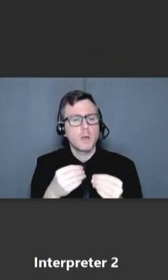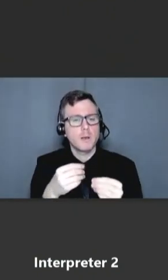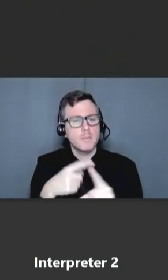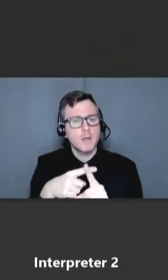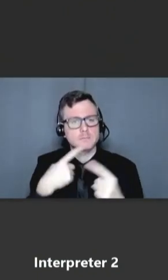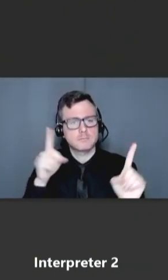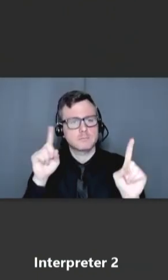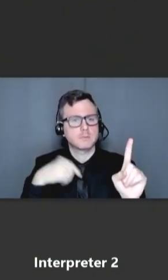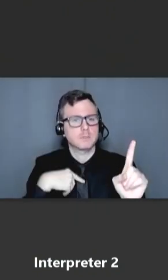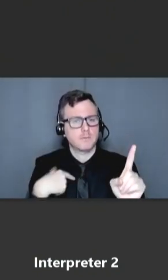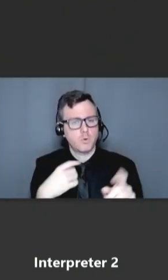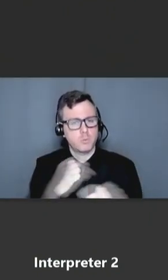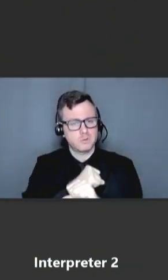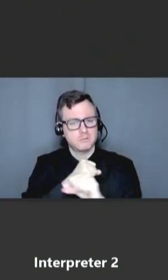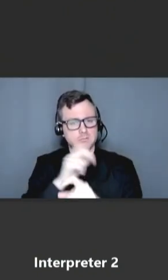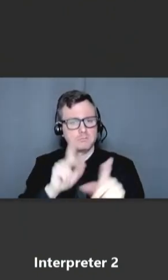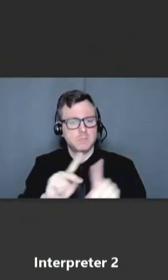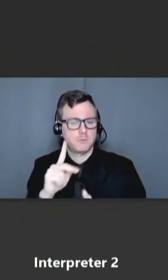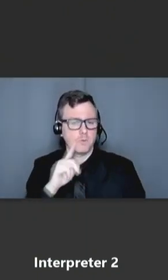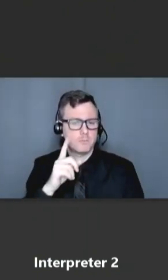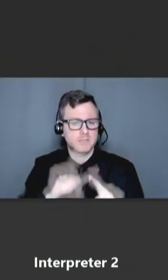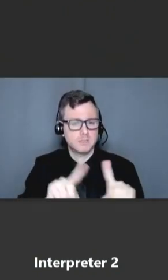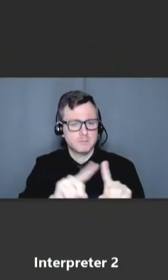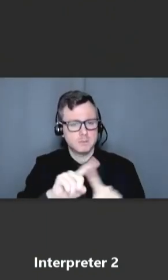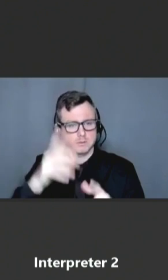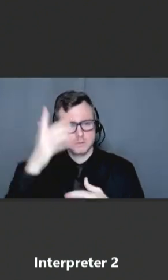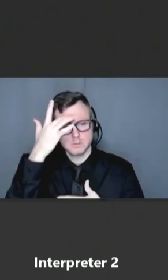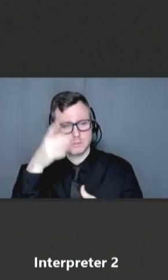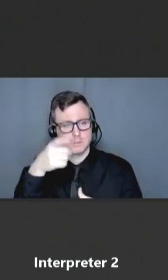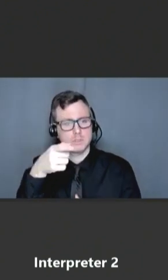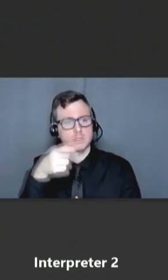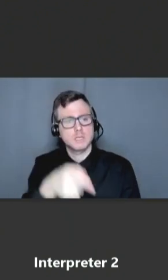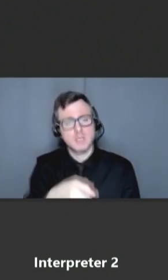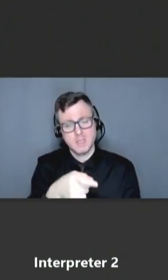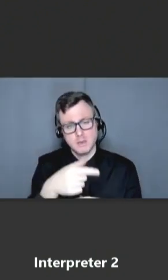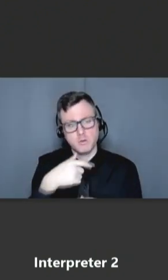Our innovation and immunization subcommittee has jumped into their work with both feet and